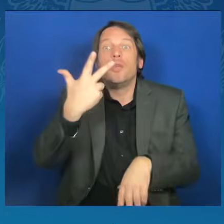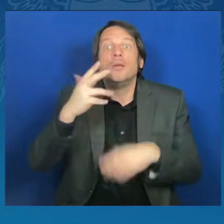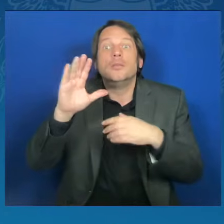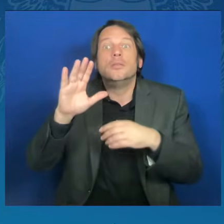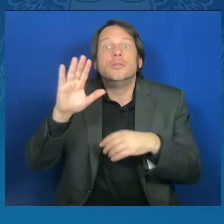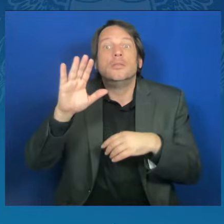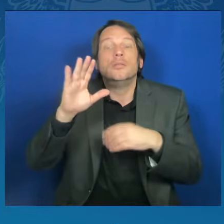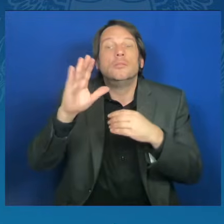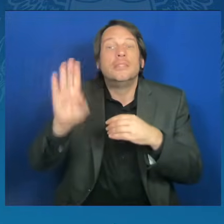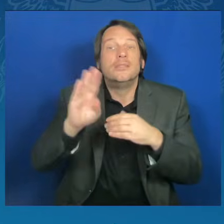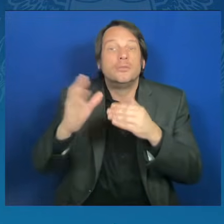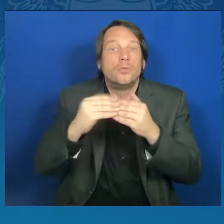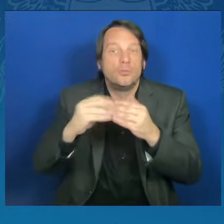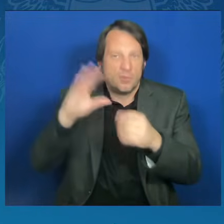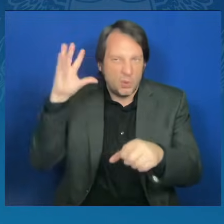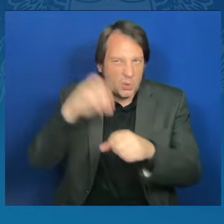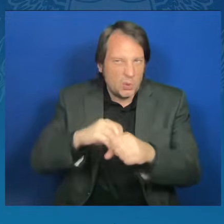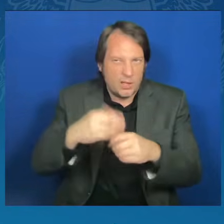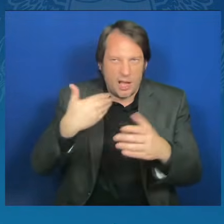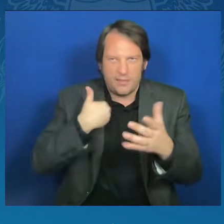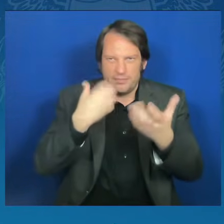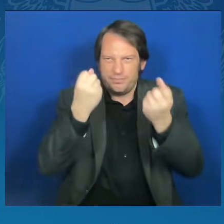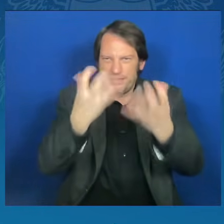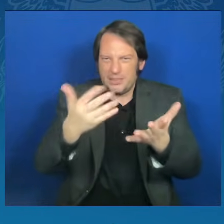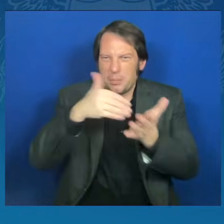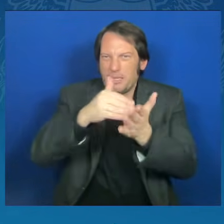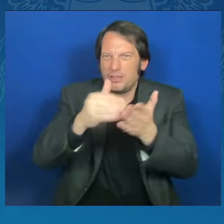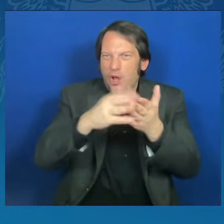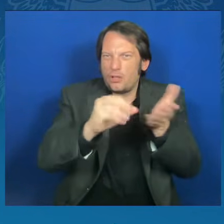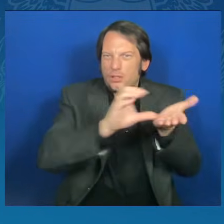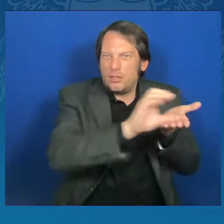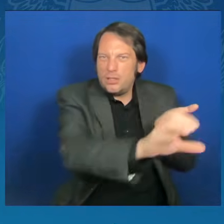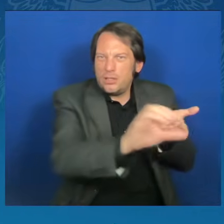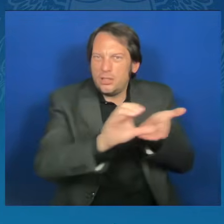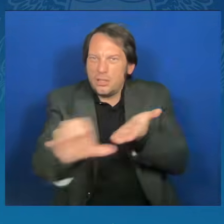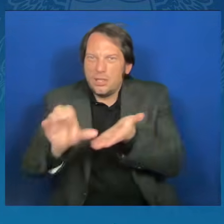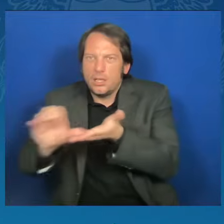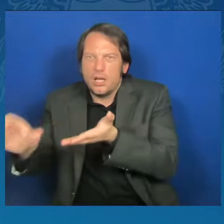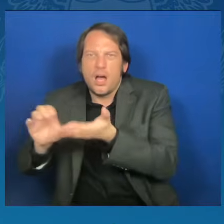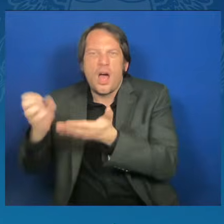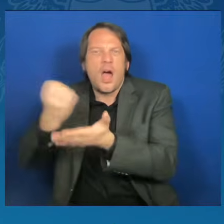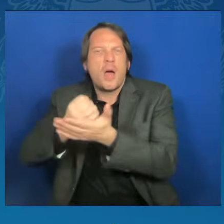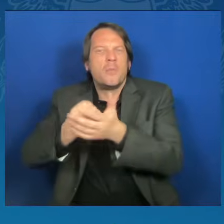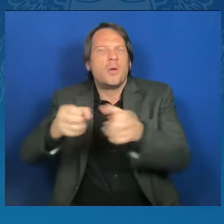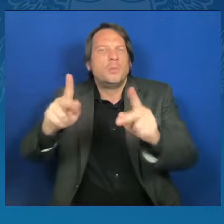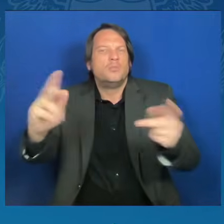who are here who are private-sector investors and are matching and working with us